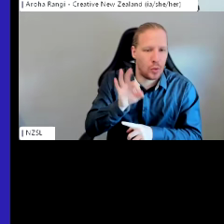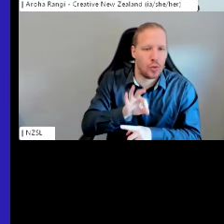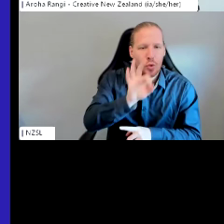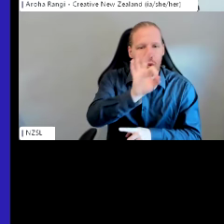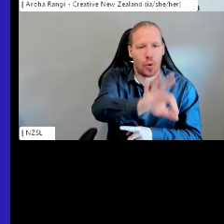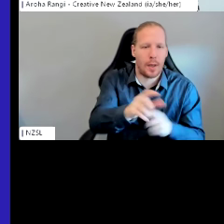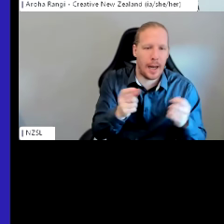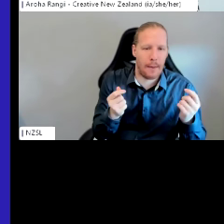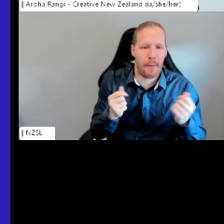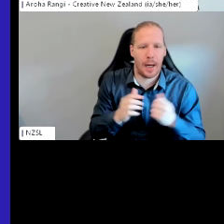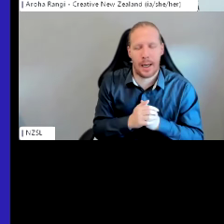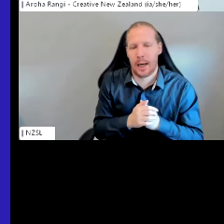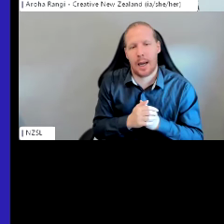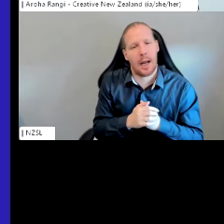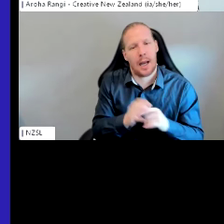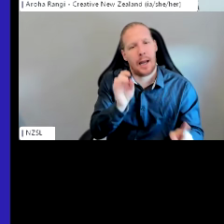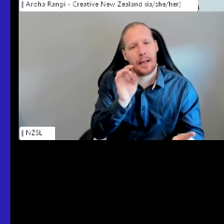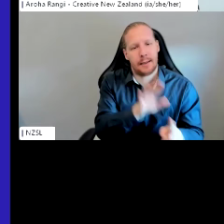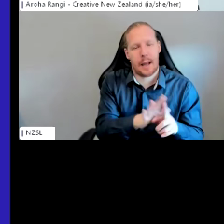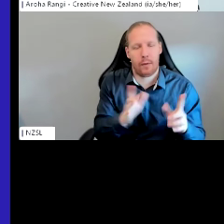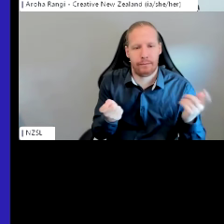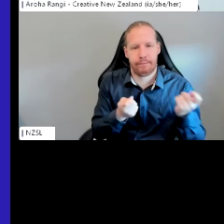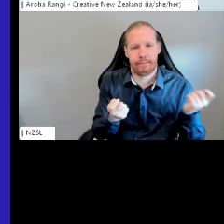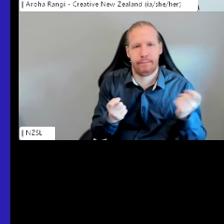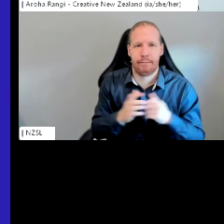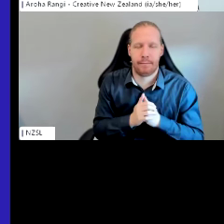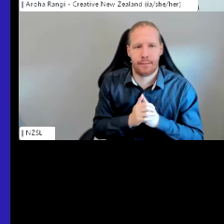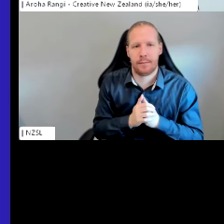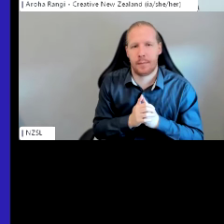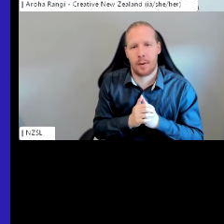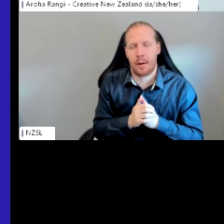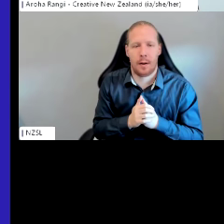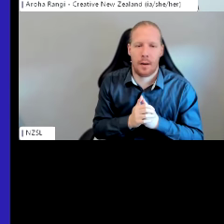donors might do that because they understand the value of having you as an organization existing,